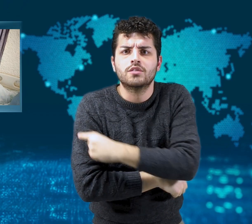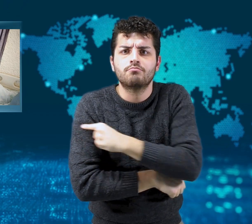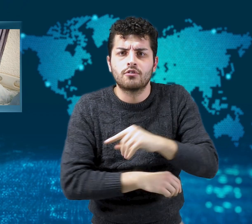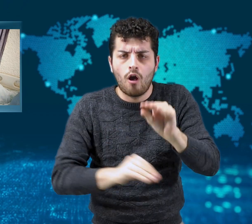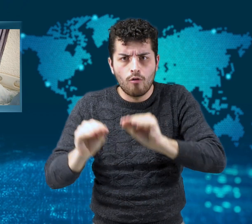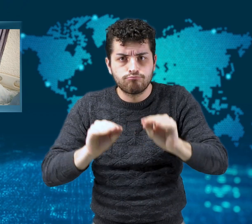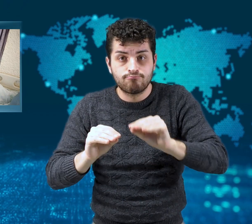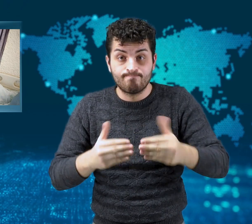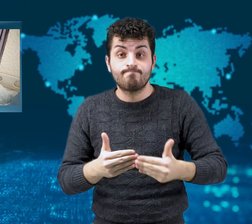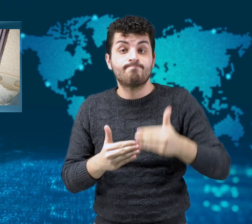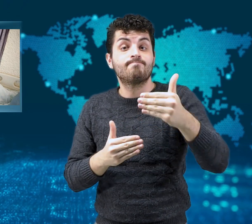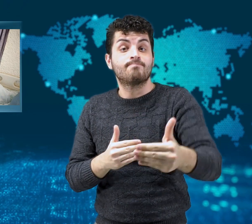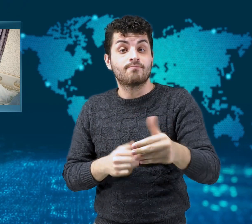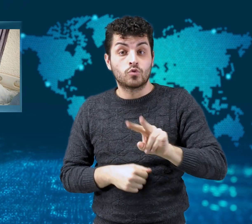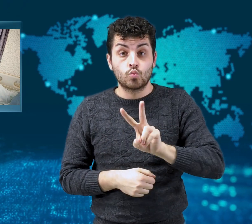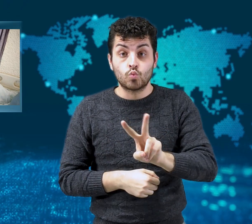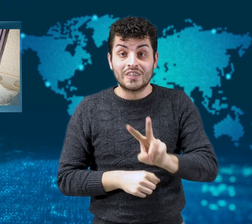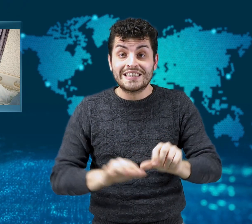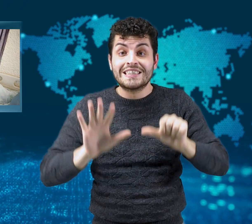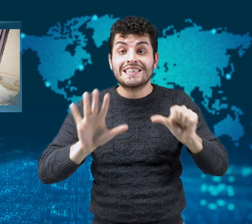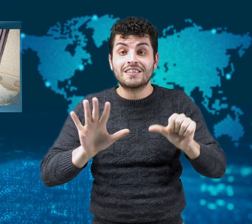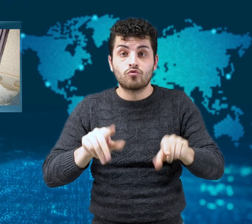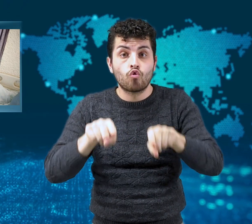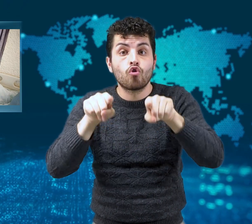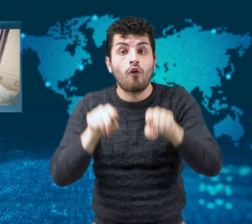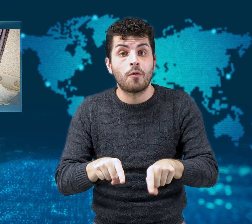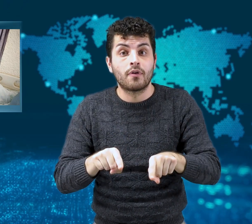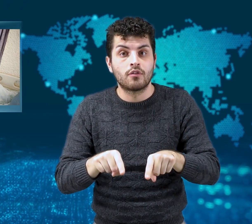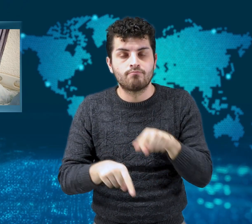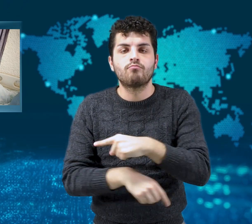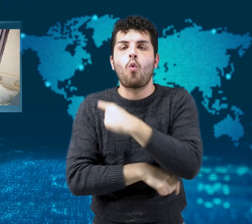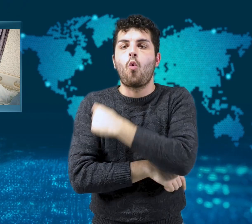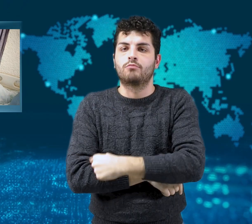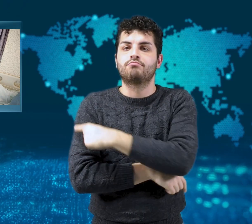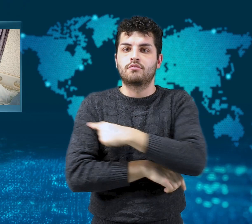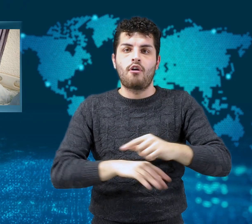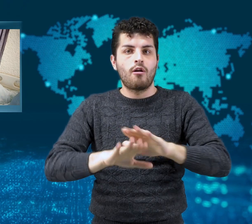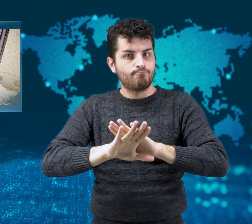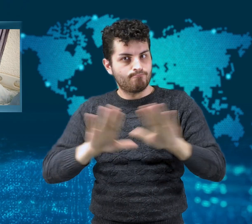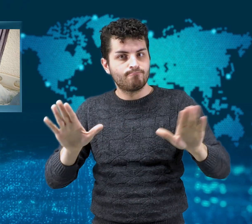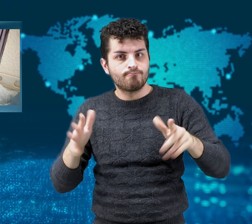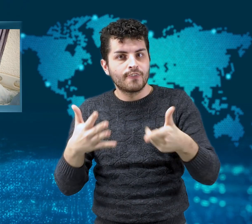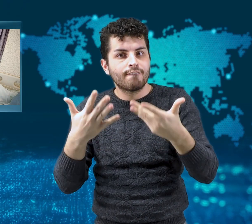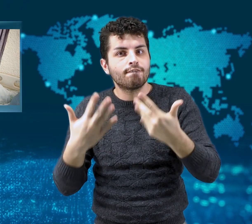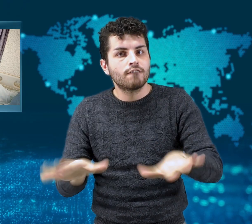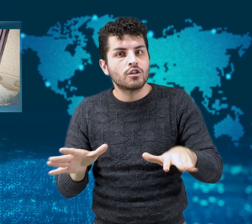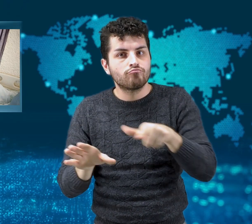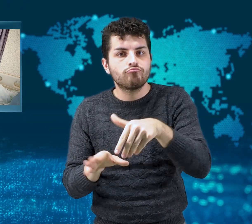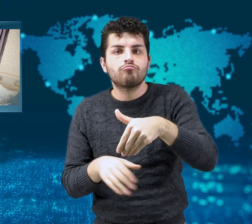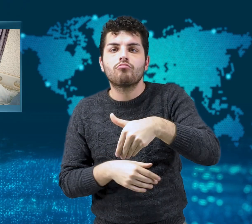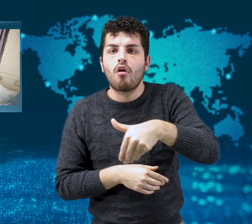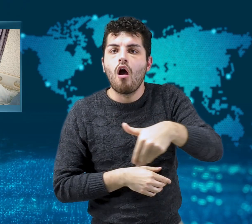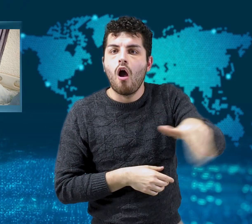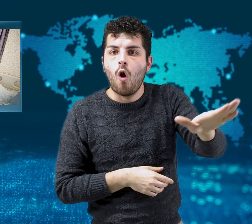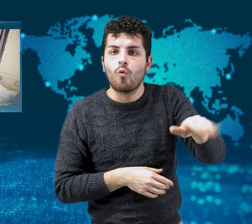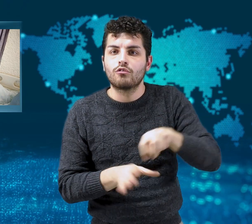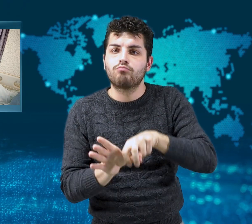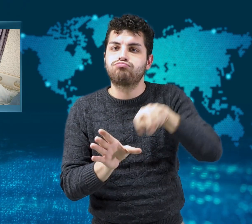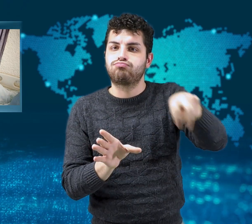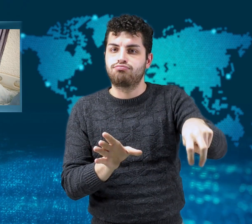Israeli law allows authorities to hold Palestinians in